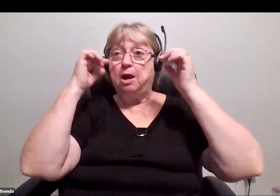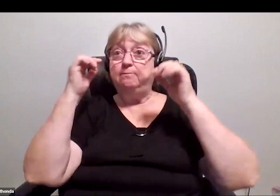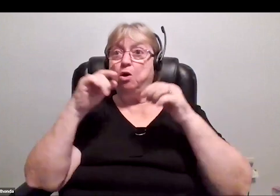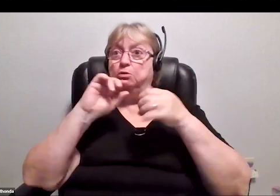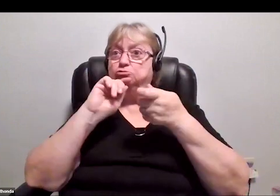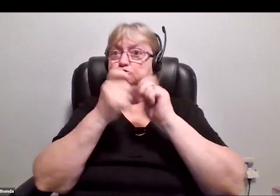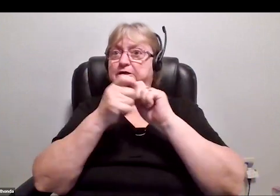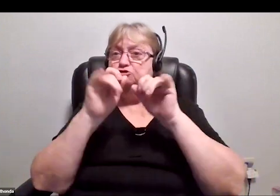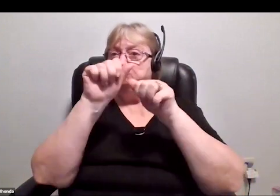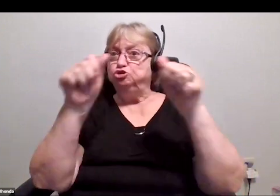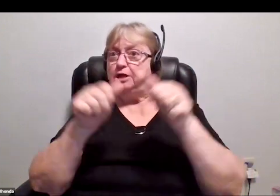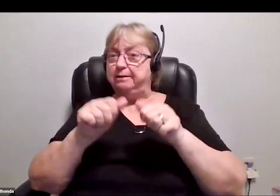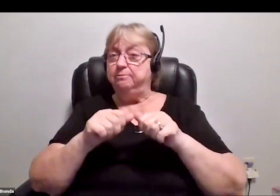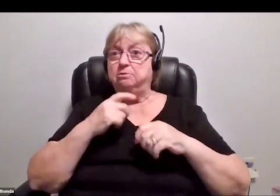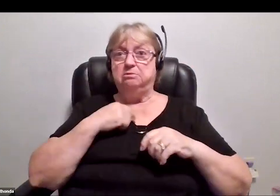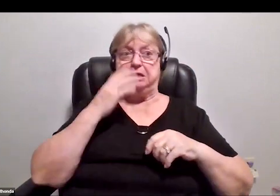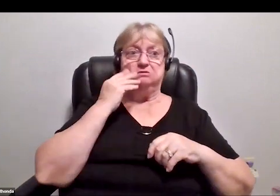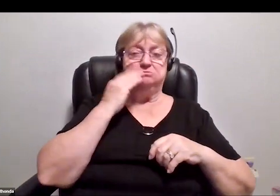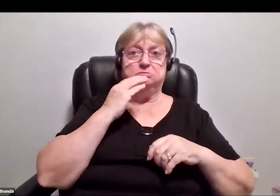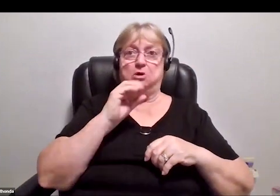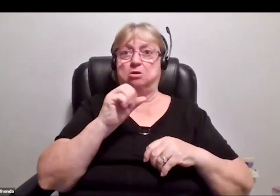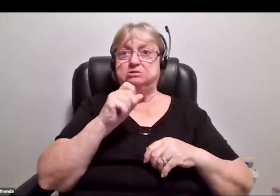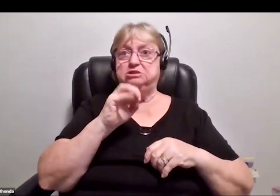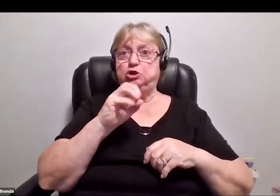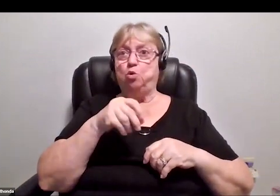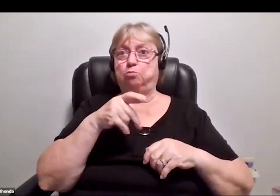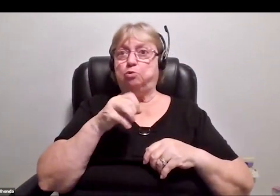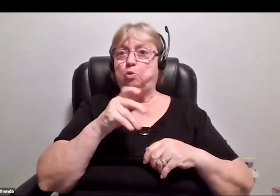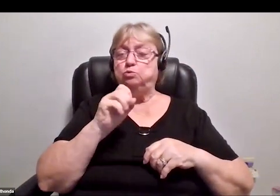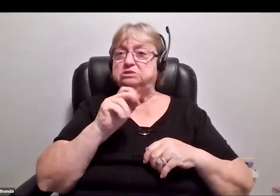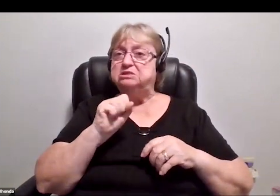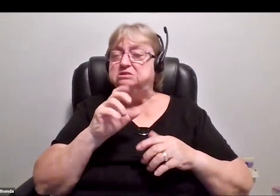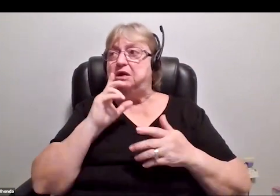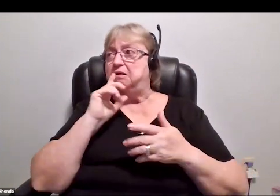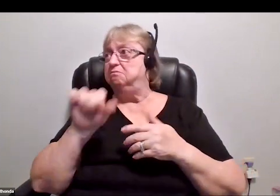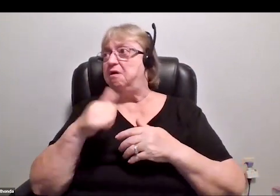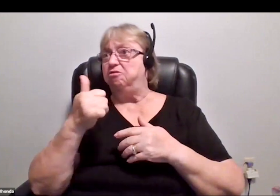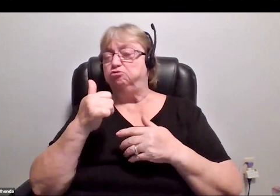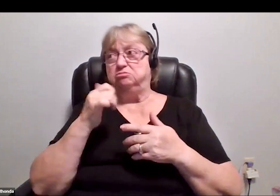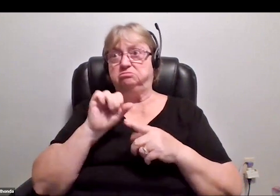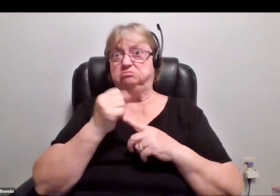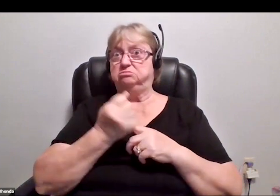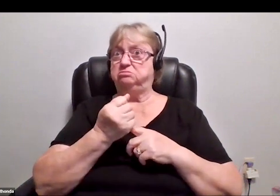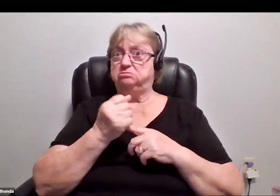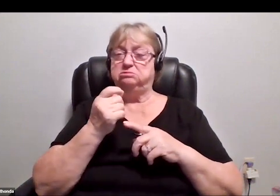they experience osteoporosis, and there are other situations that we can expect to see in space.